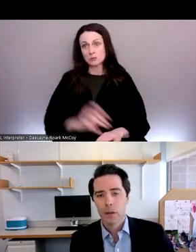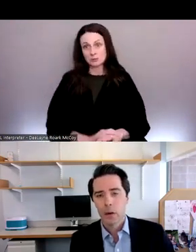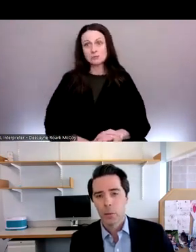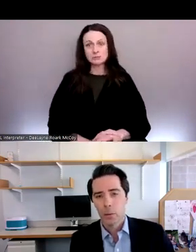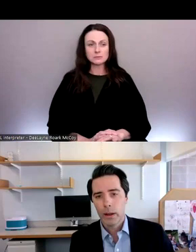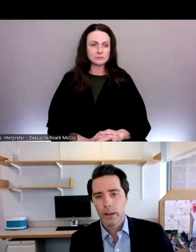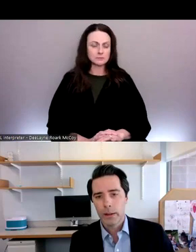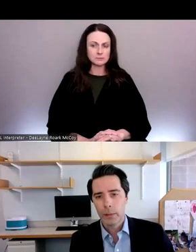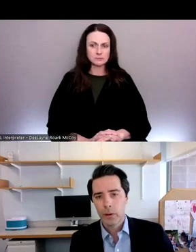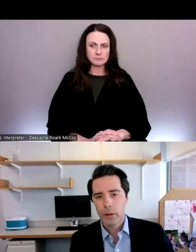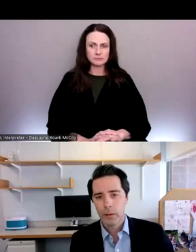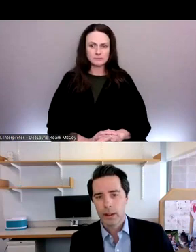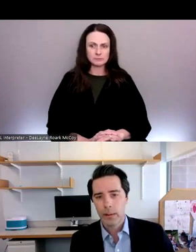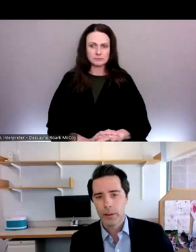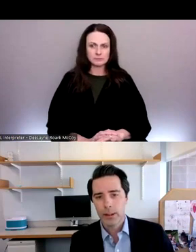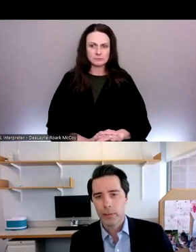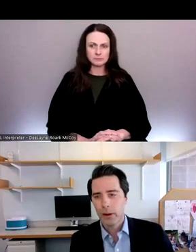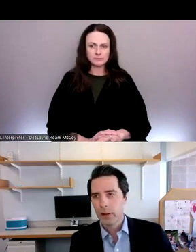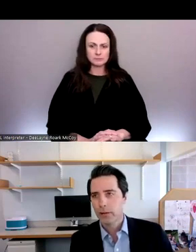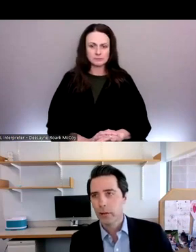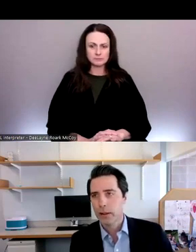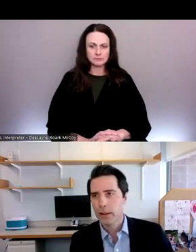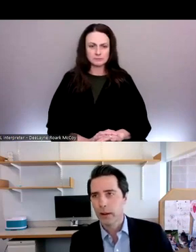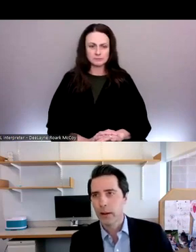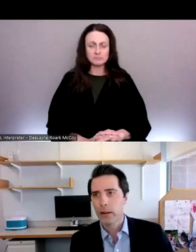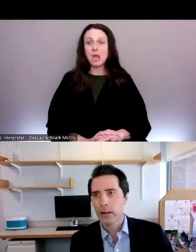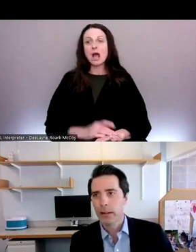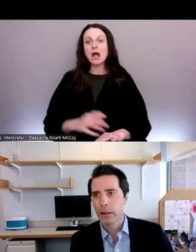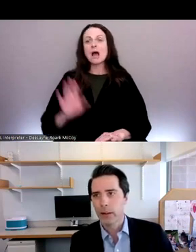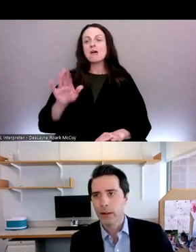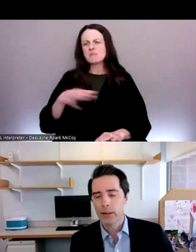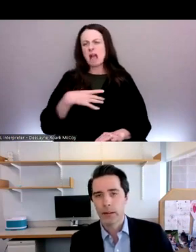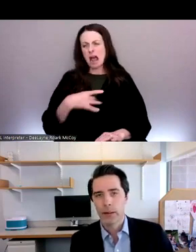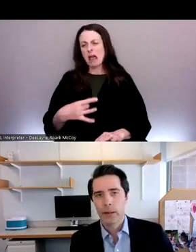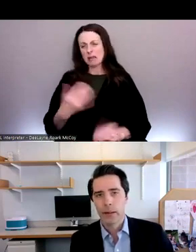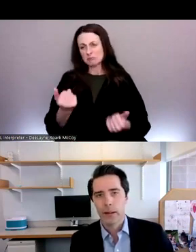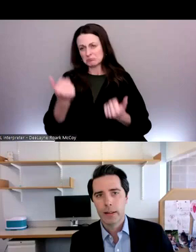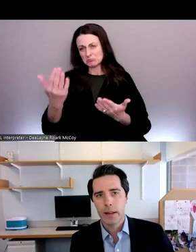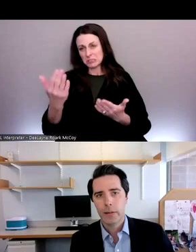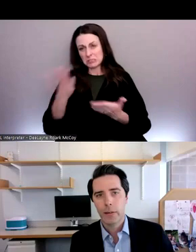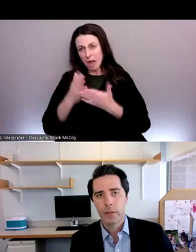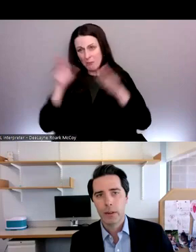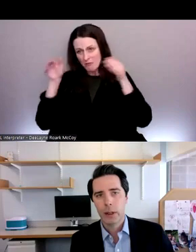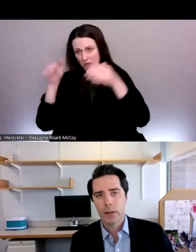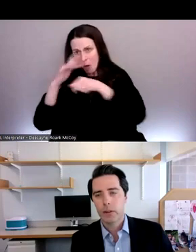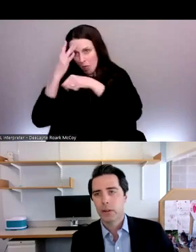so what I'd like to propose is we stopped thinking about and focusing on